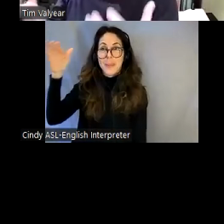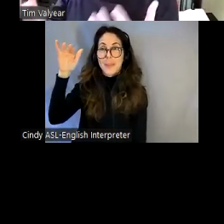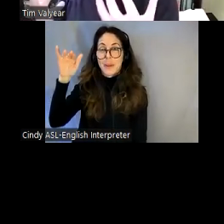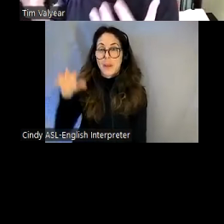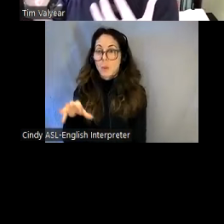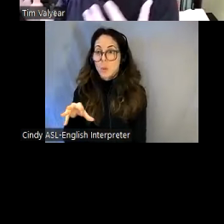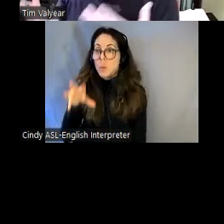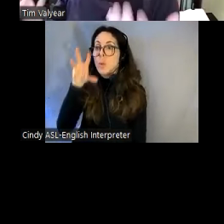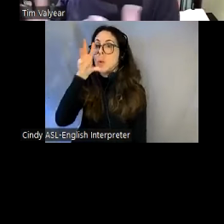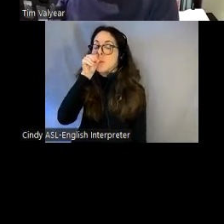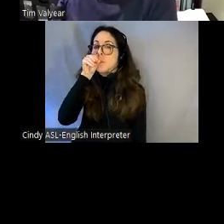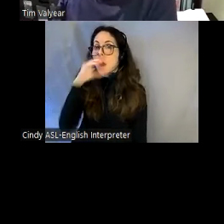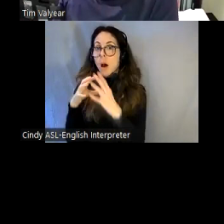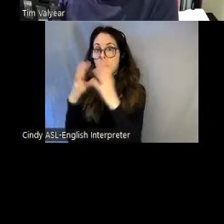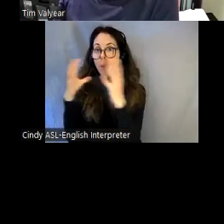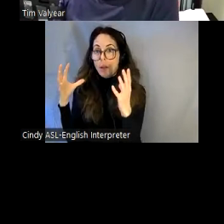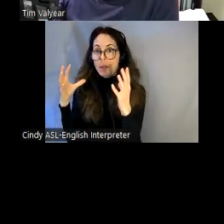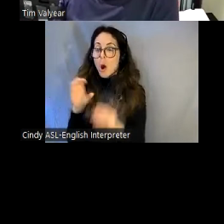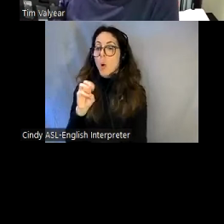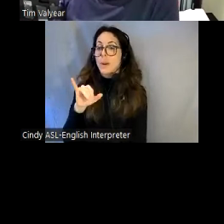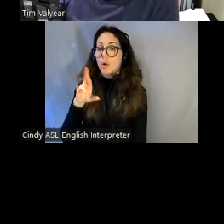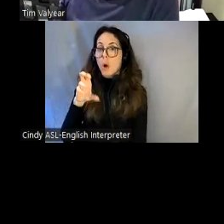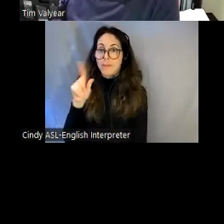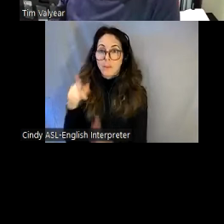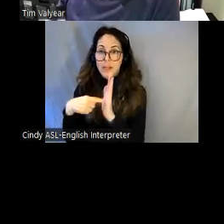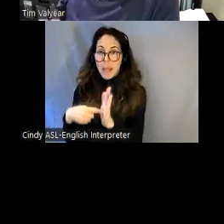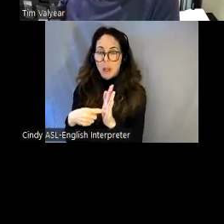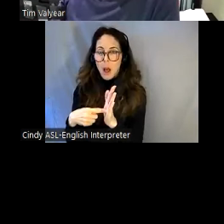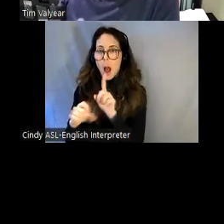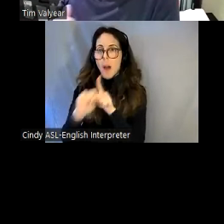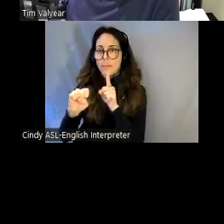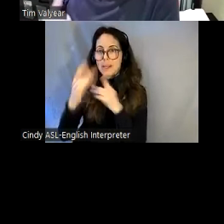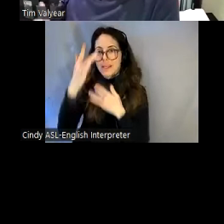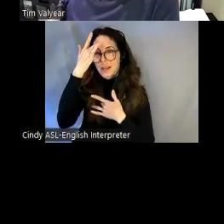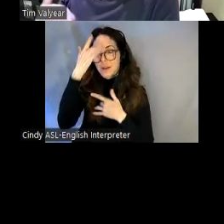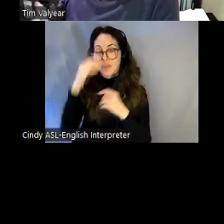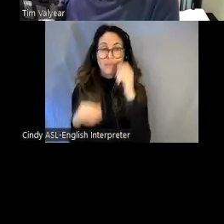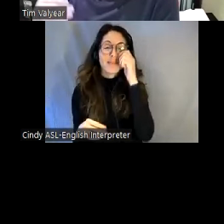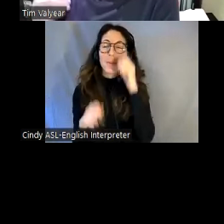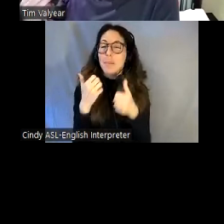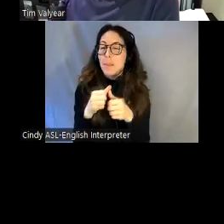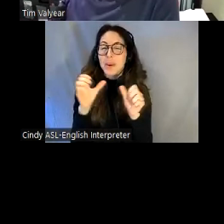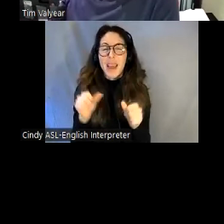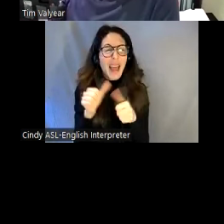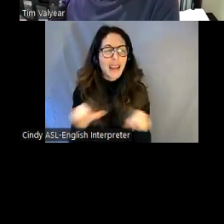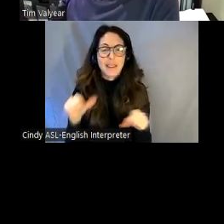aerosols. Aerosols love to stay up in the air. Therefore, when you breathe in the concentrated amount of